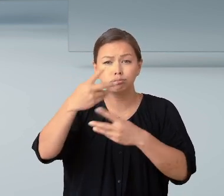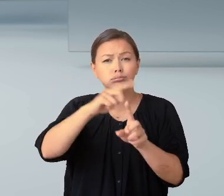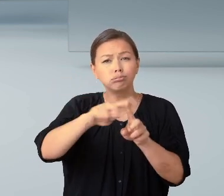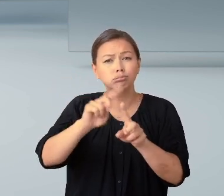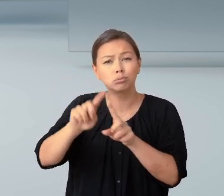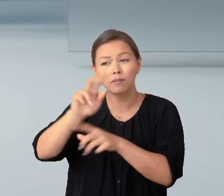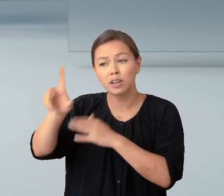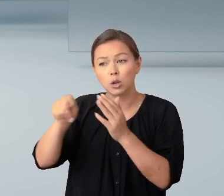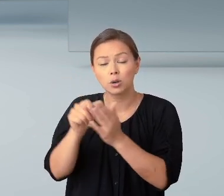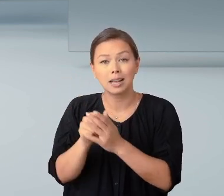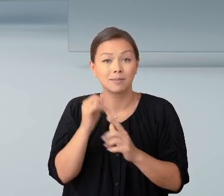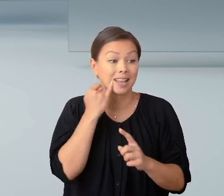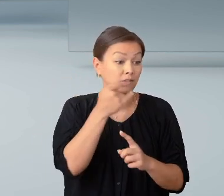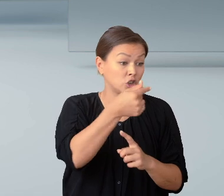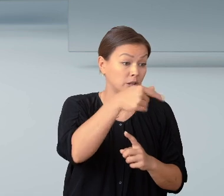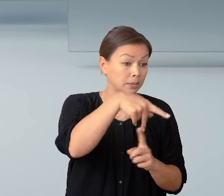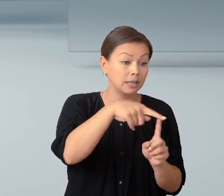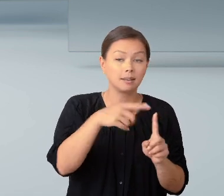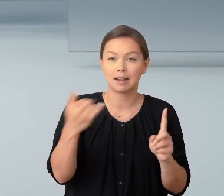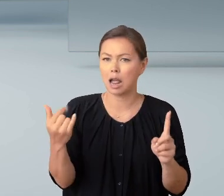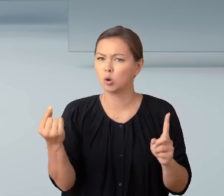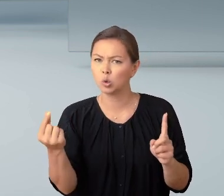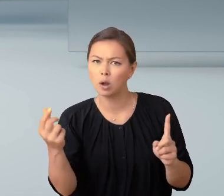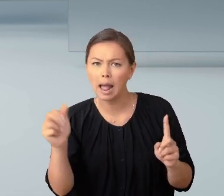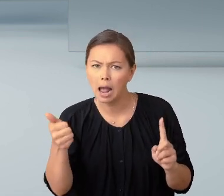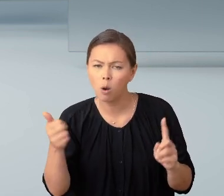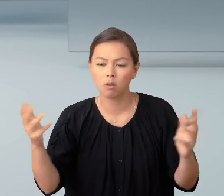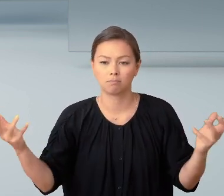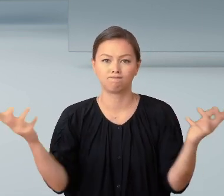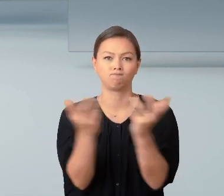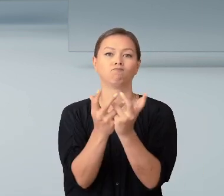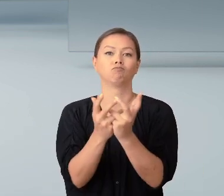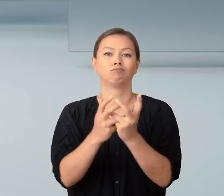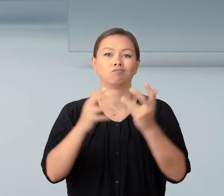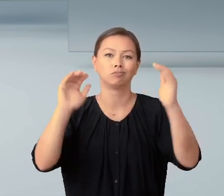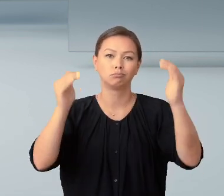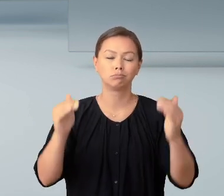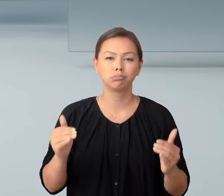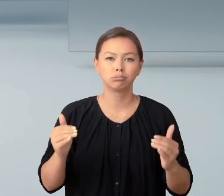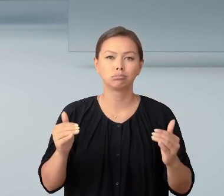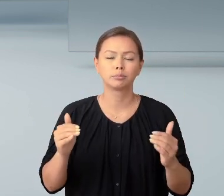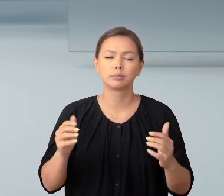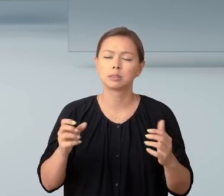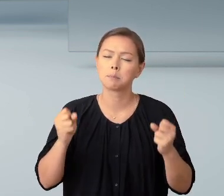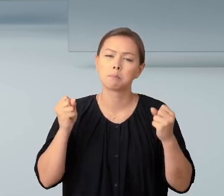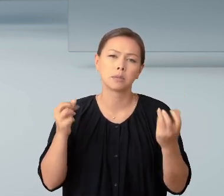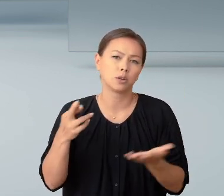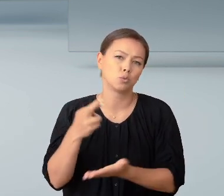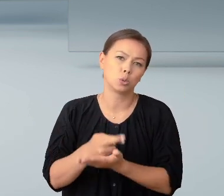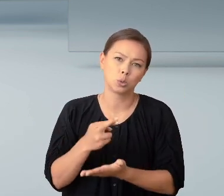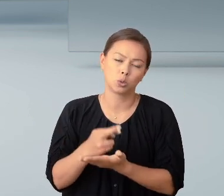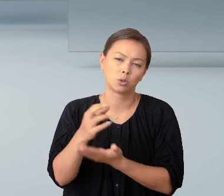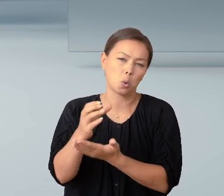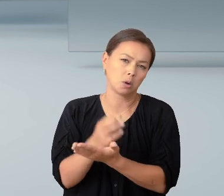and lots of training videos out there. So again, we wanna make sure we include everyone and we empower them. You have to remember